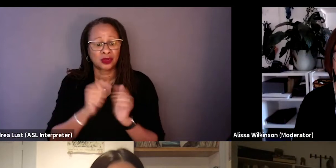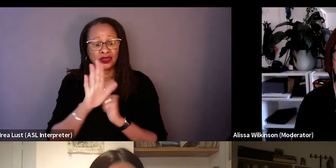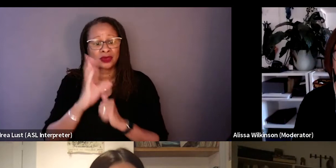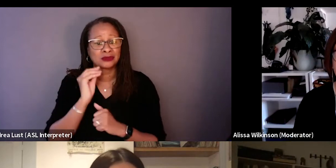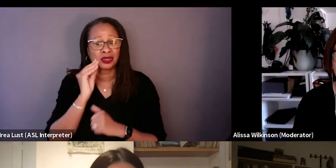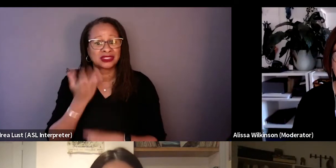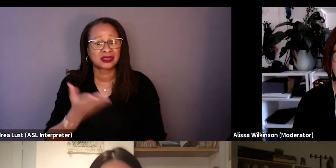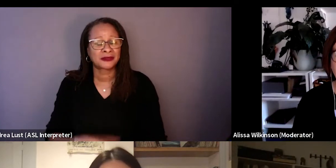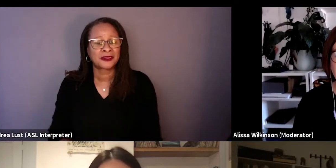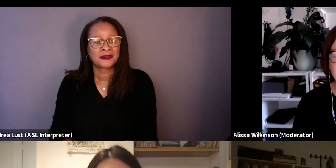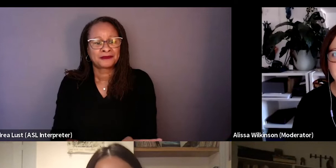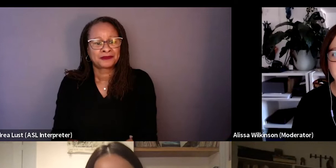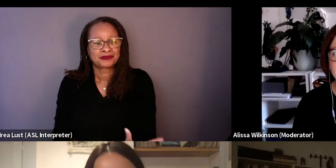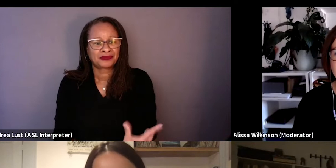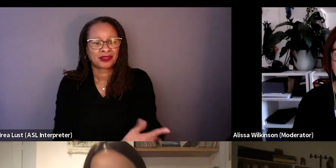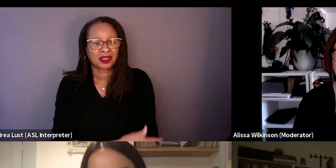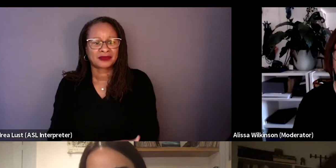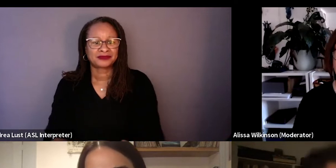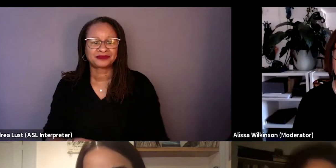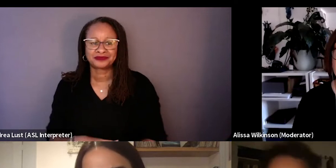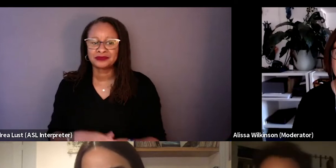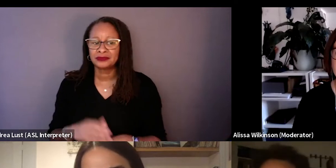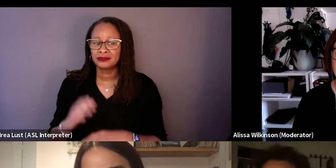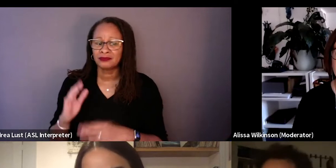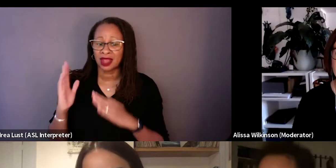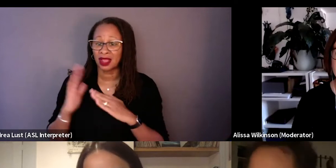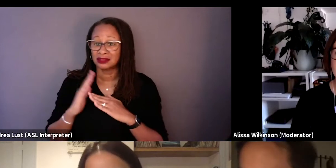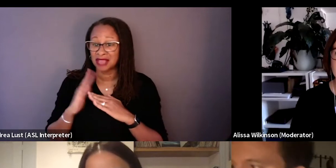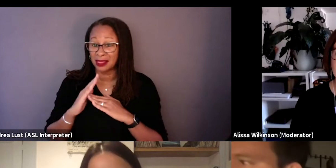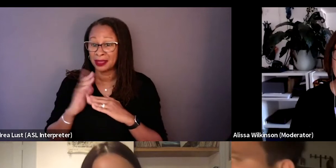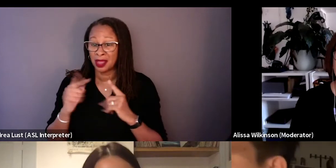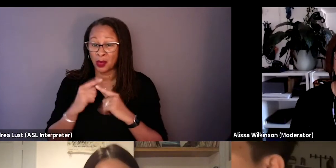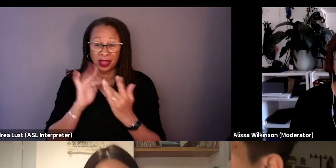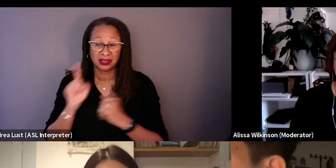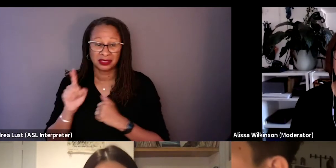Access to the Taliban, when we contacted them, it was a, when they had peace negotiations,